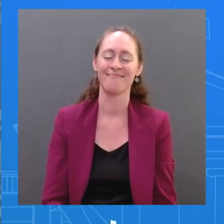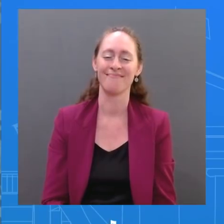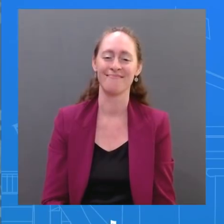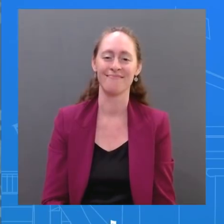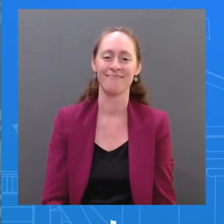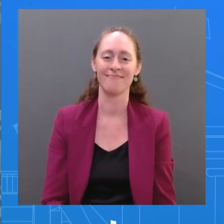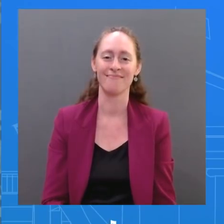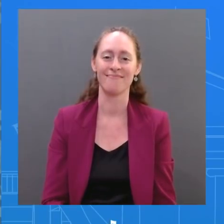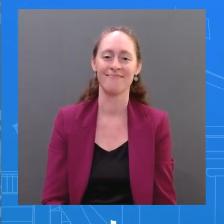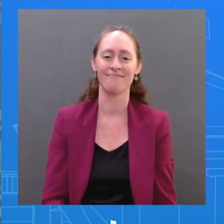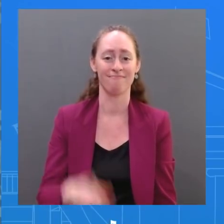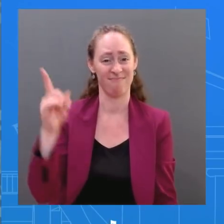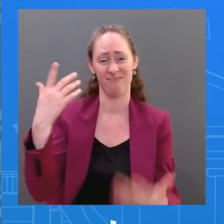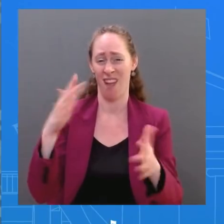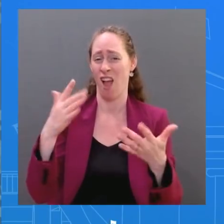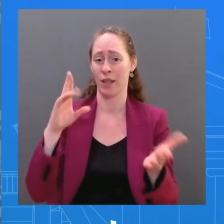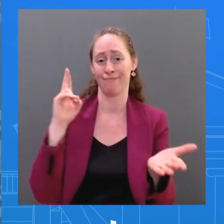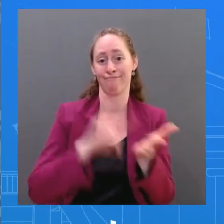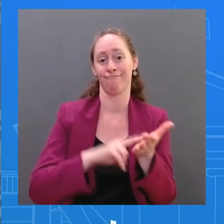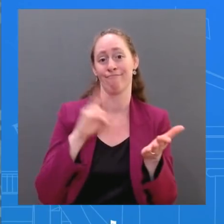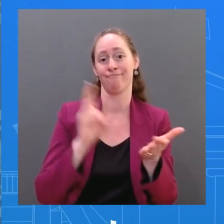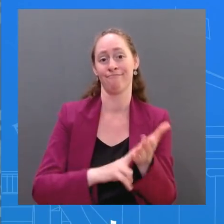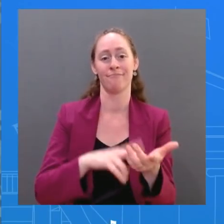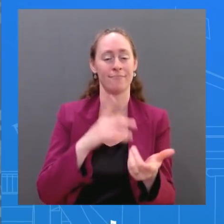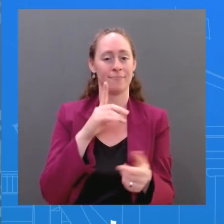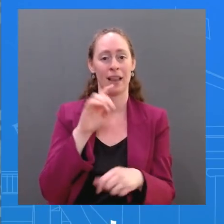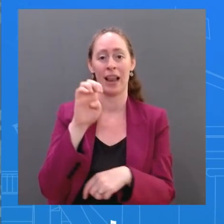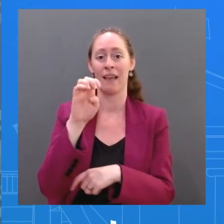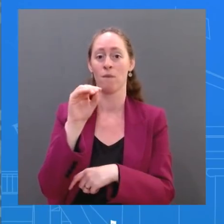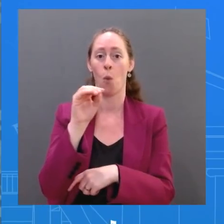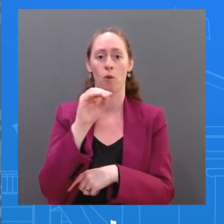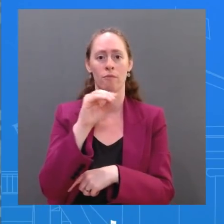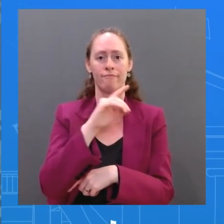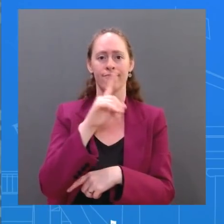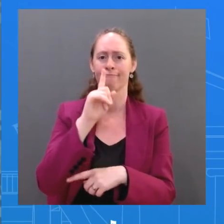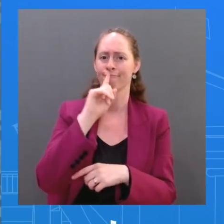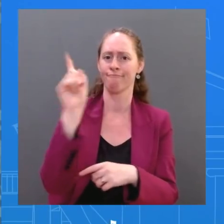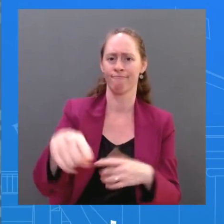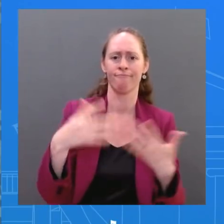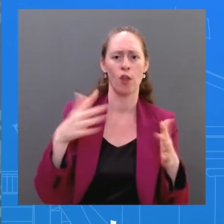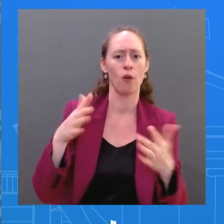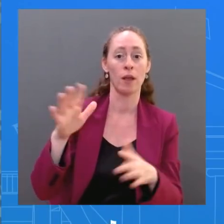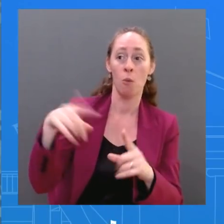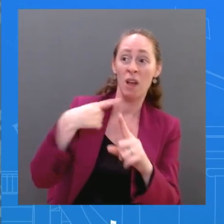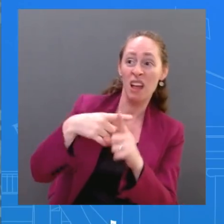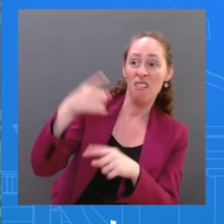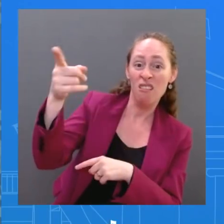when the decision came down, within hours of the decision that came down -- the Roe being striked down.